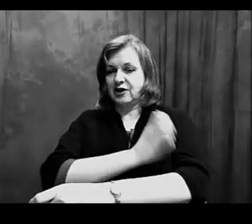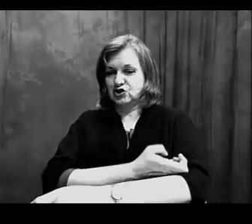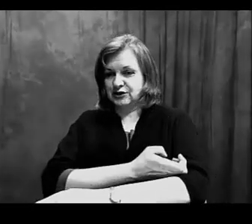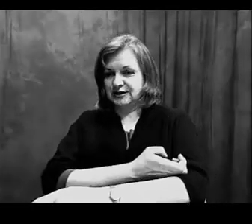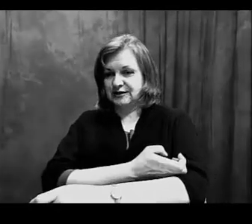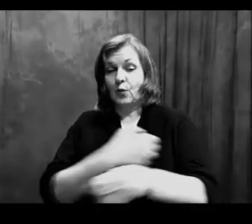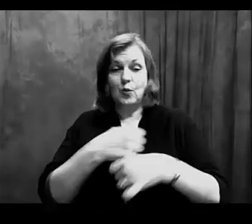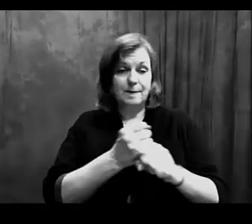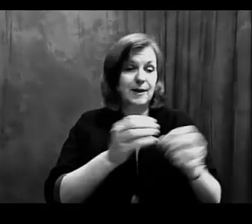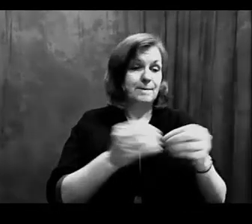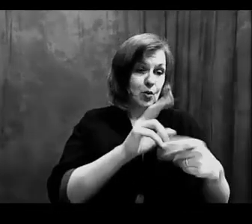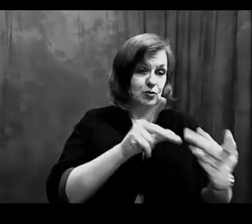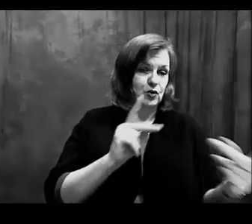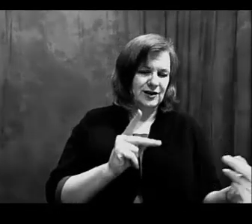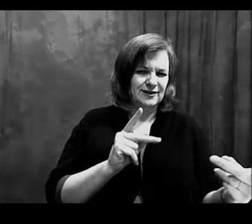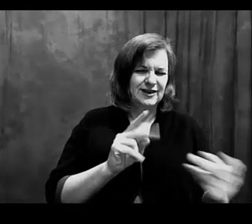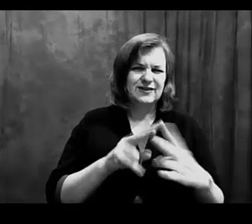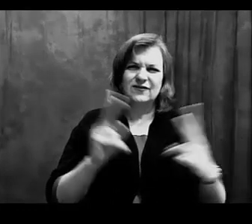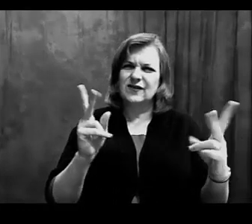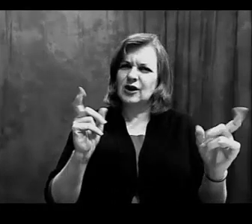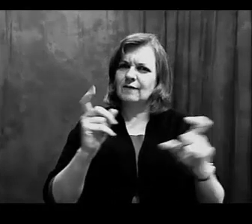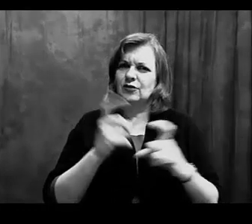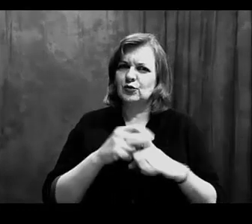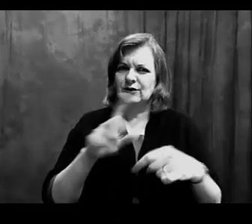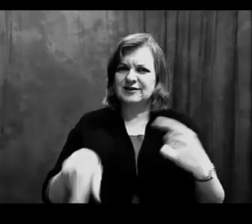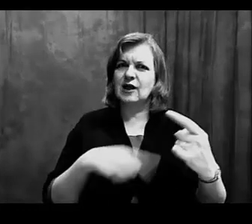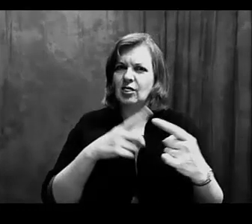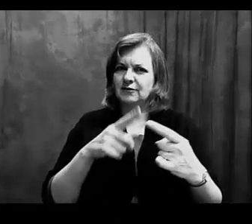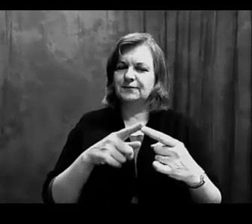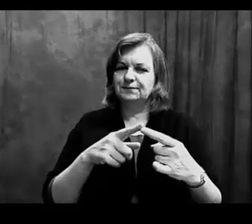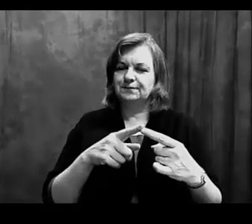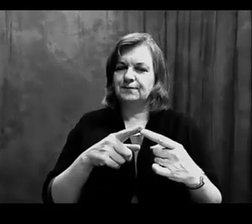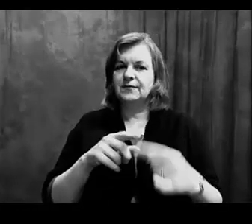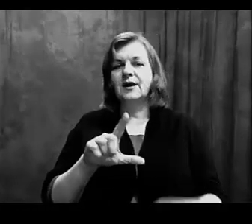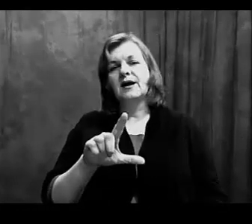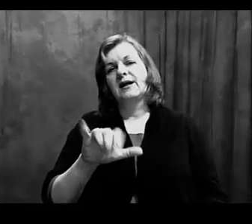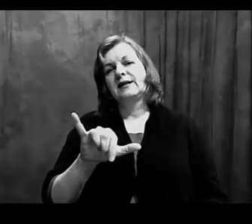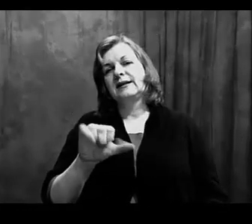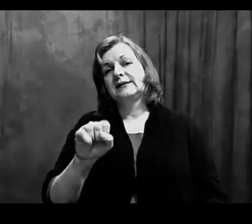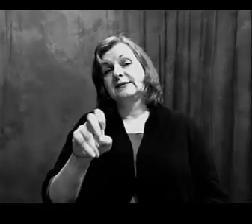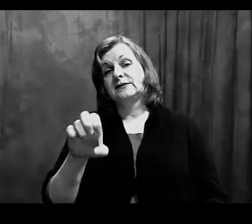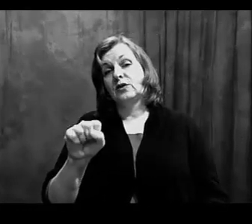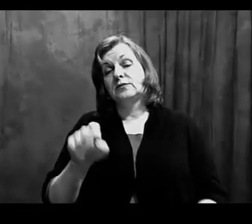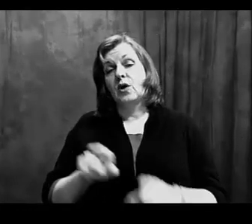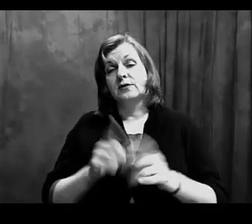that is going to give as energy to make more proteins! So this becomes very convoluted right!!